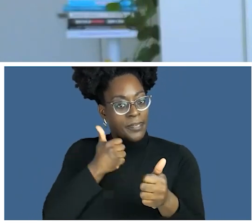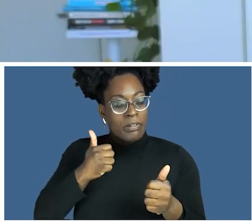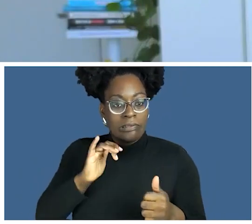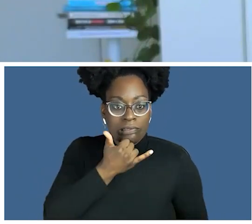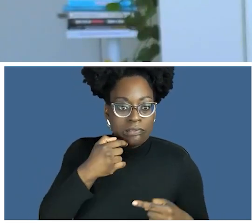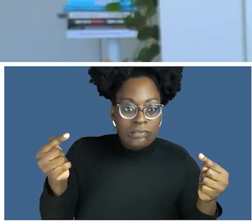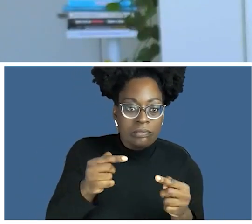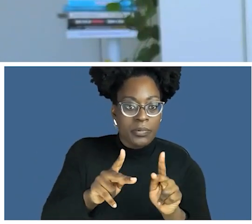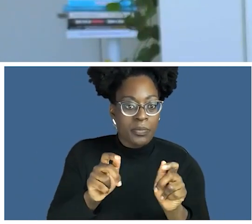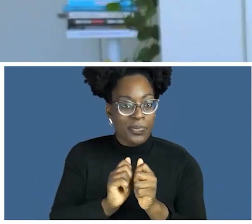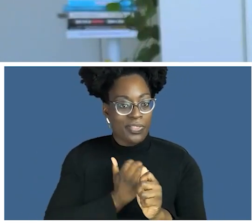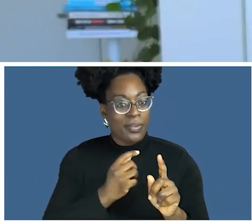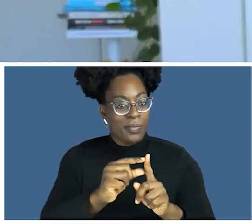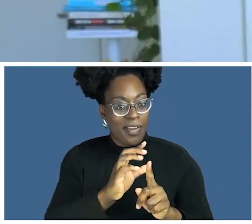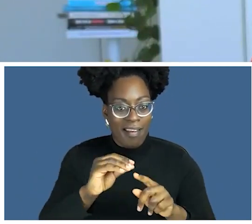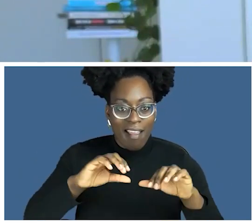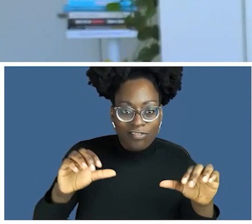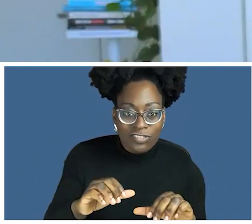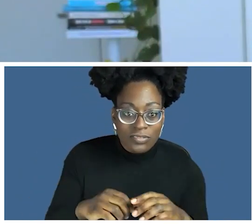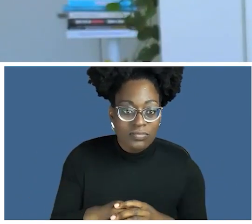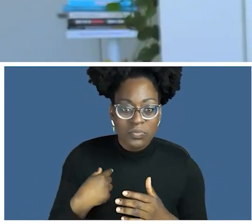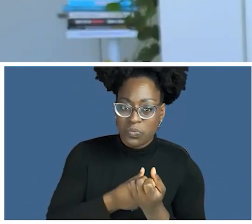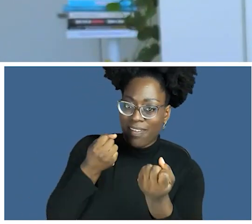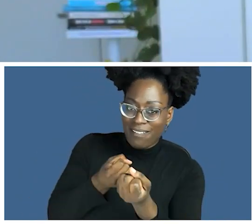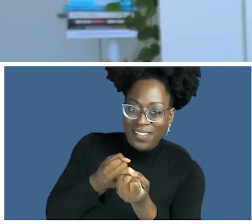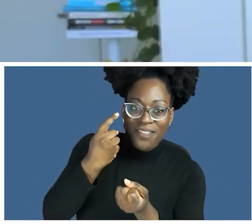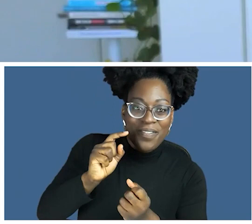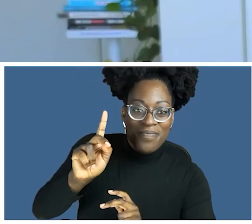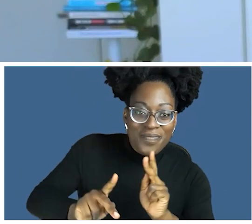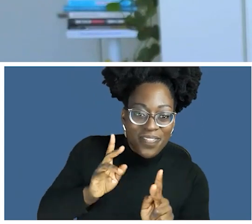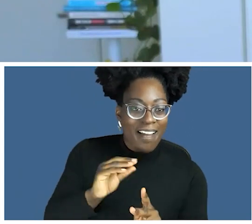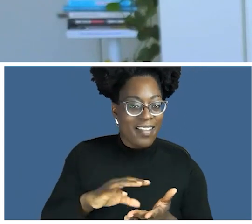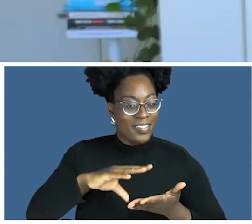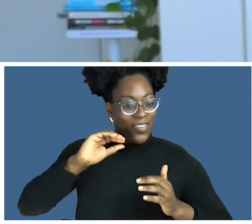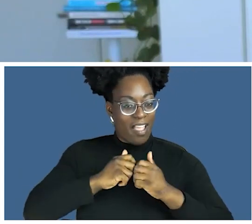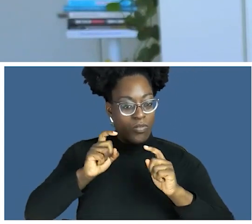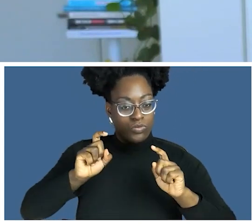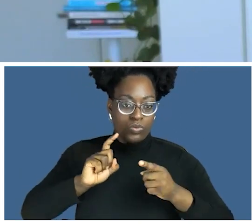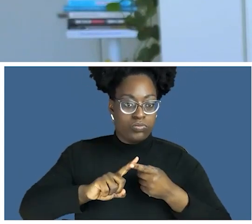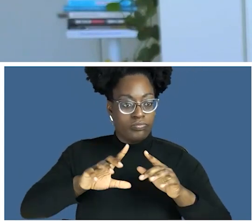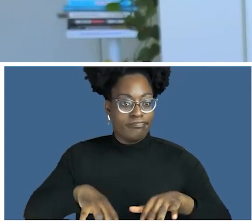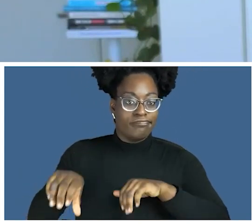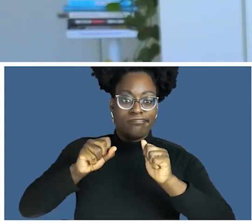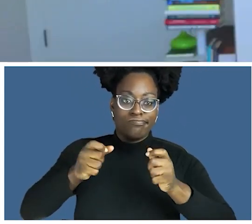We advocate for people, and we lead the change on our teams, in our organizations, and across our communities.